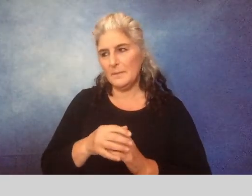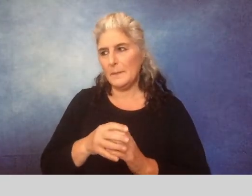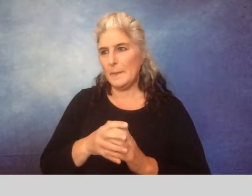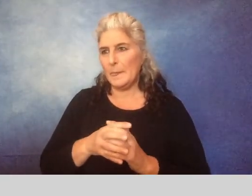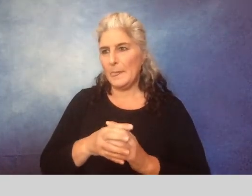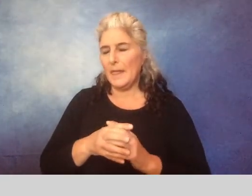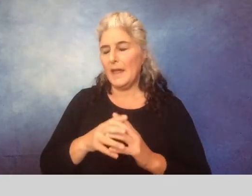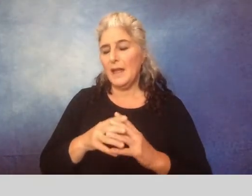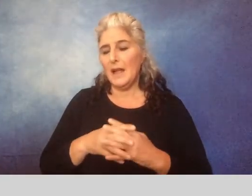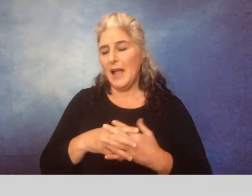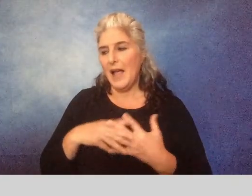It's just.